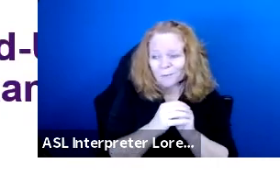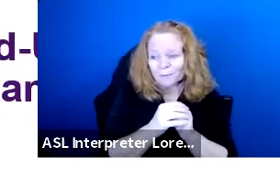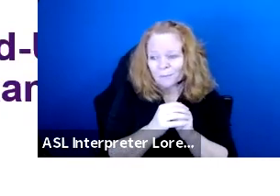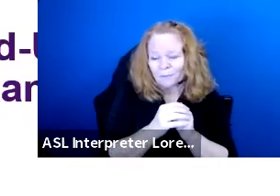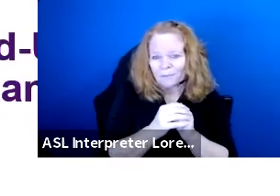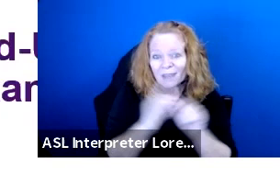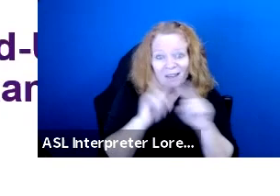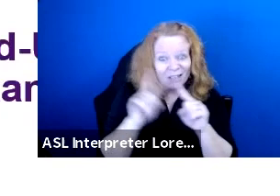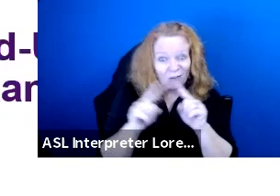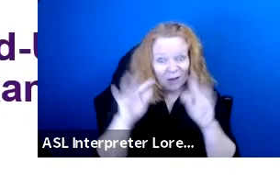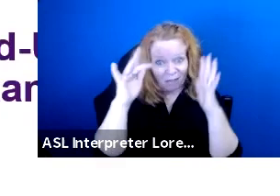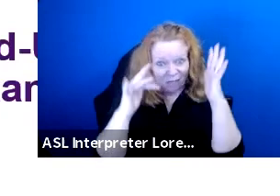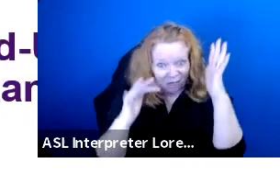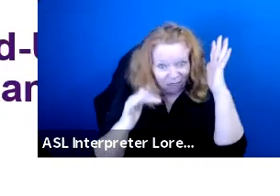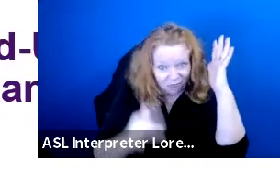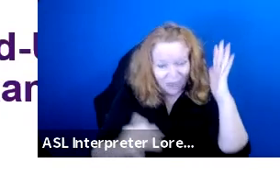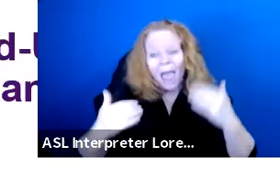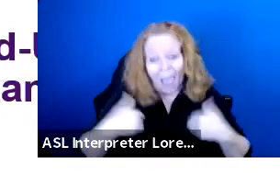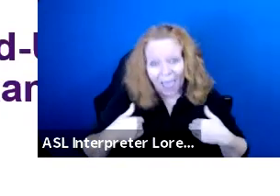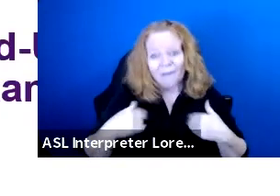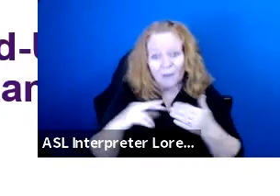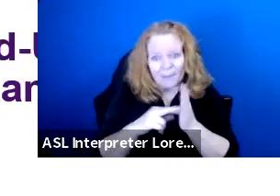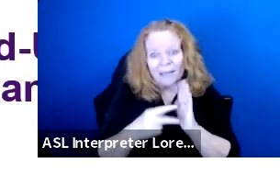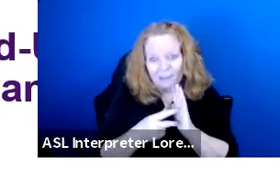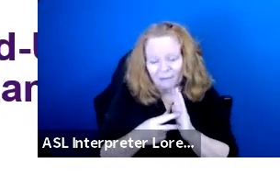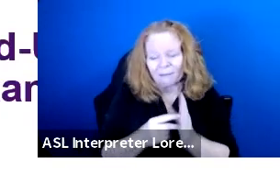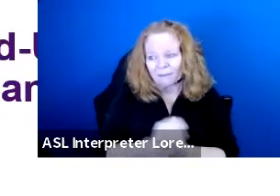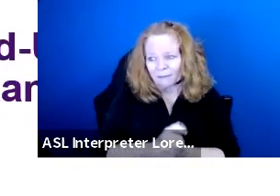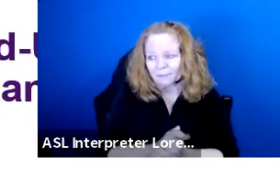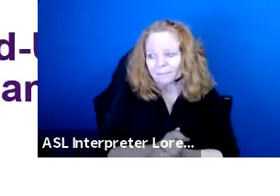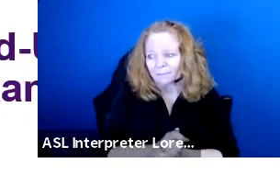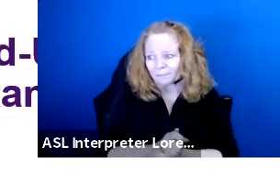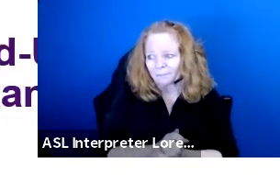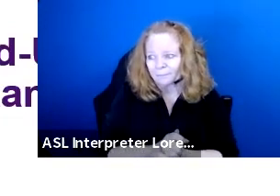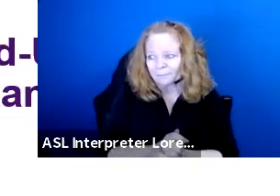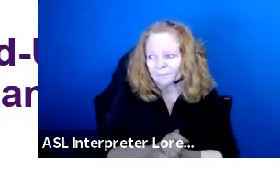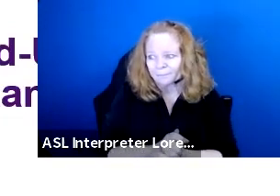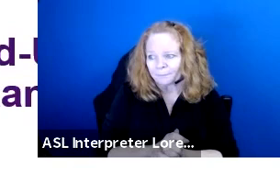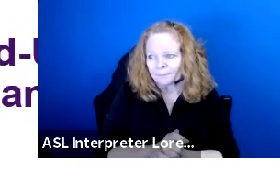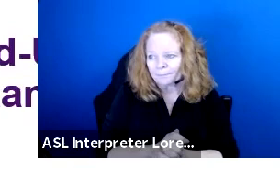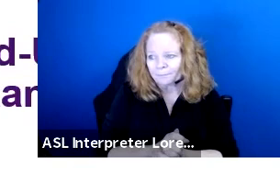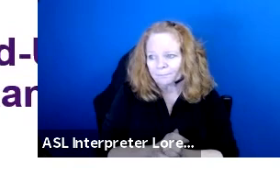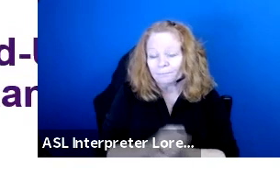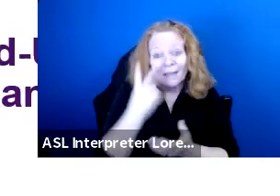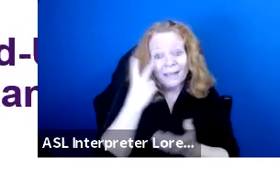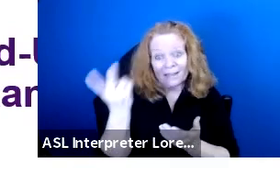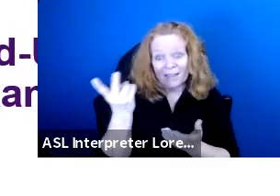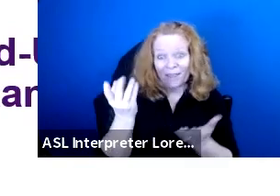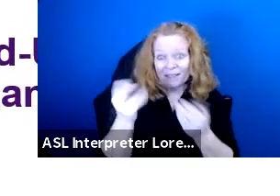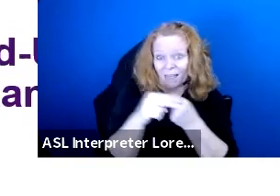things signal meaning within the textbook here we also have the example we've seen before of proof